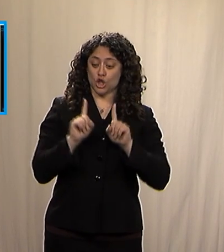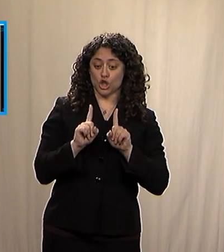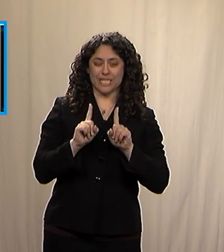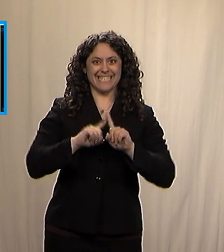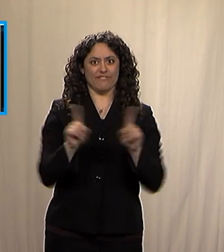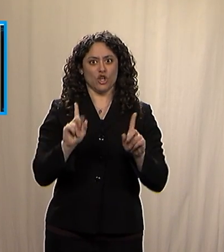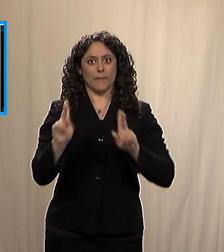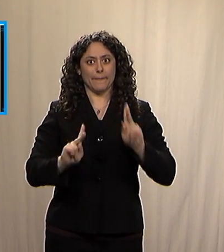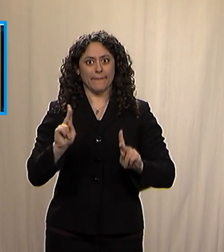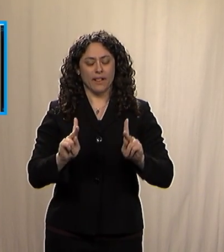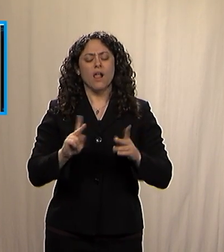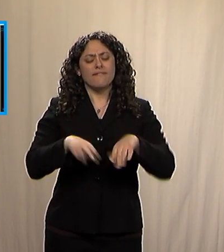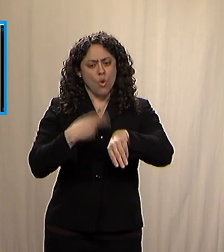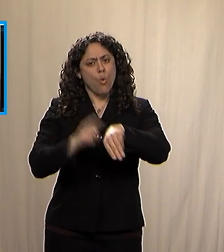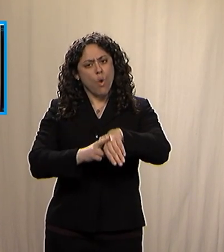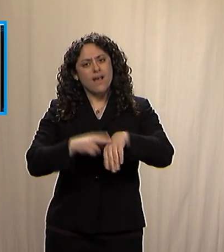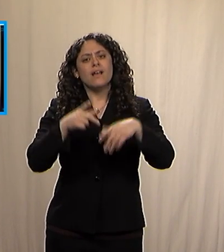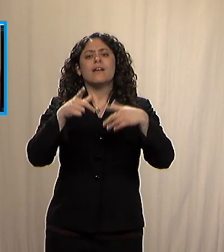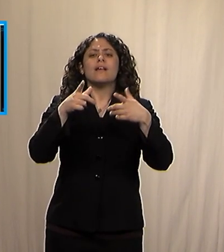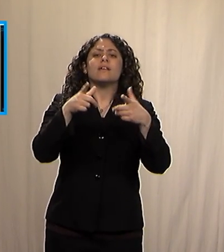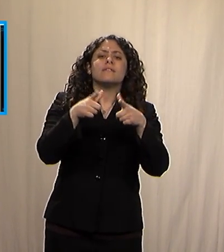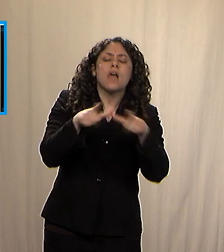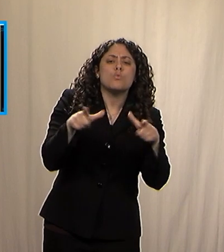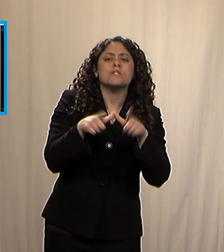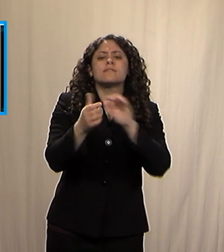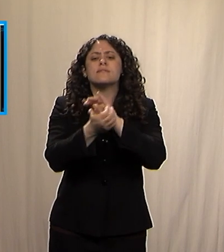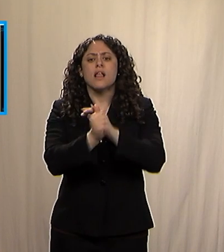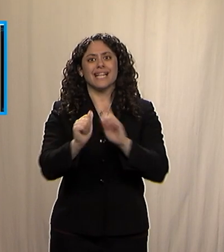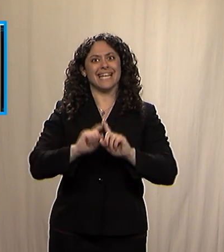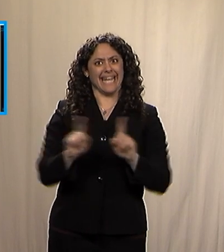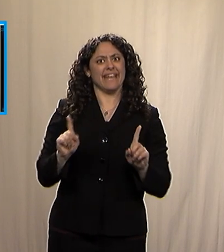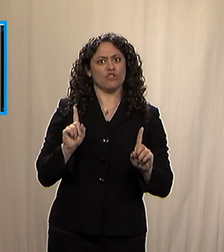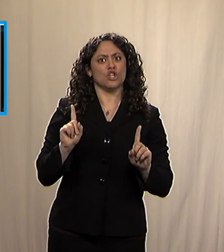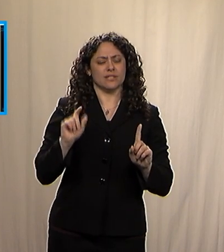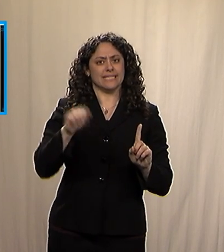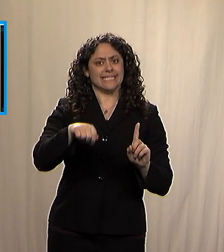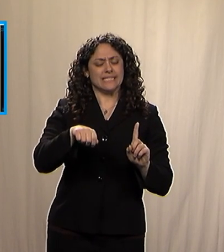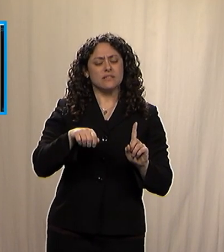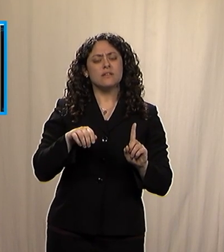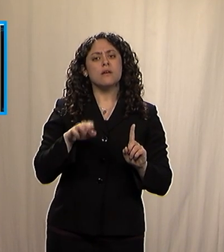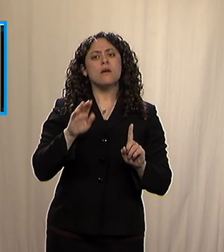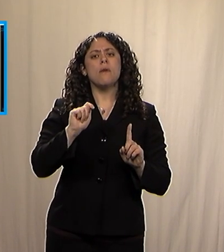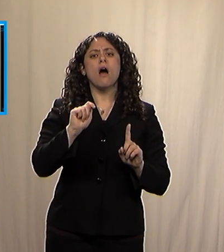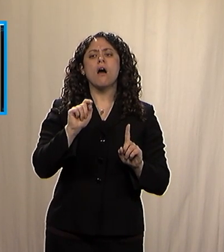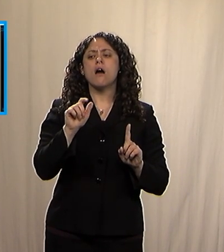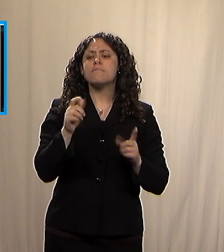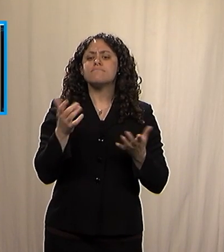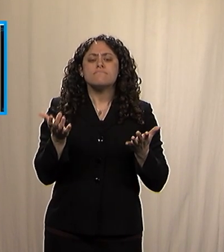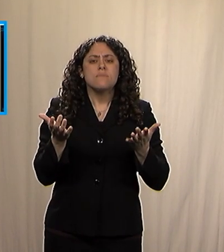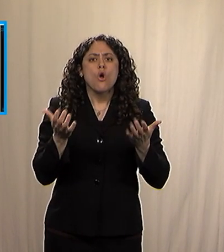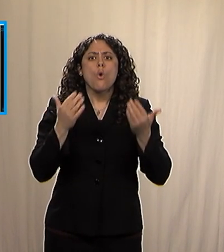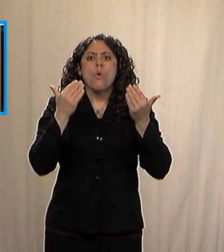but we try to make an equivalent experience for everyone that we're interpreting for.